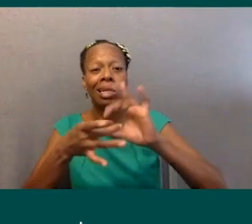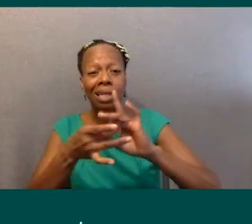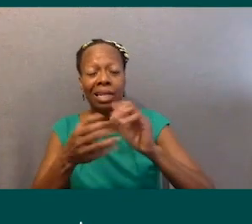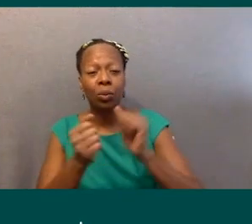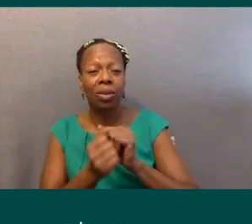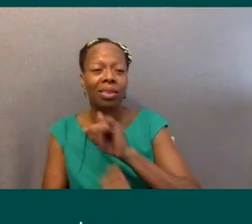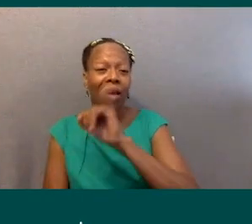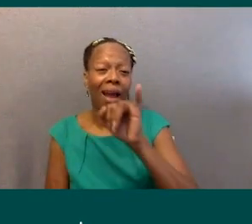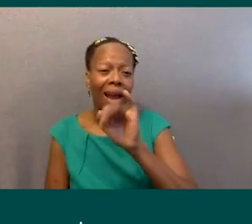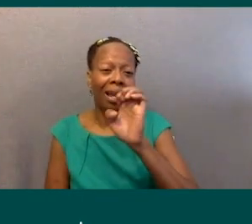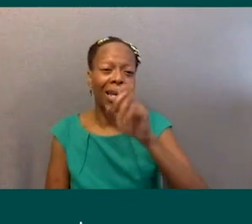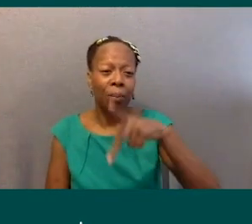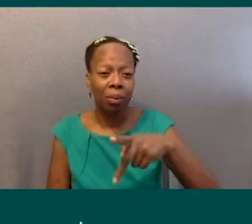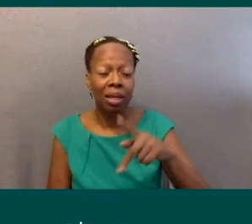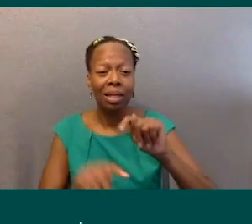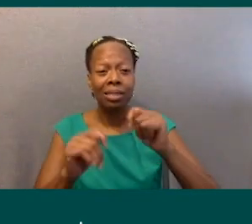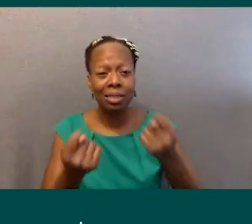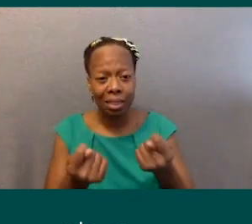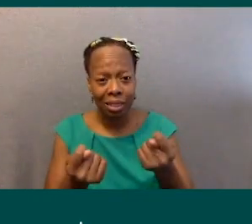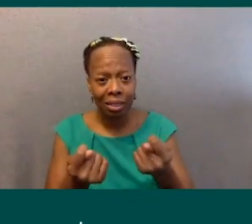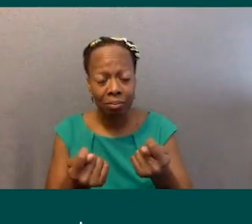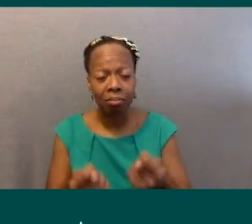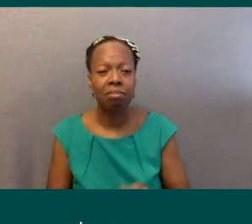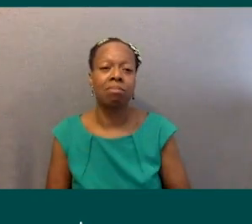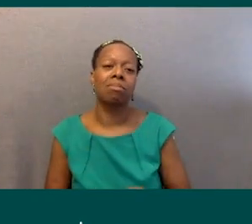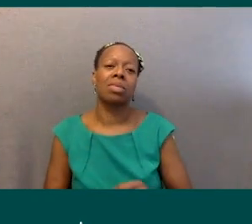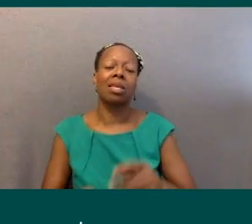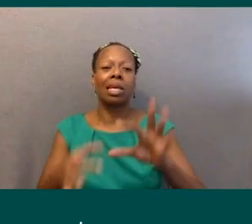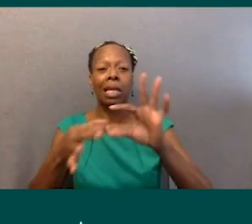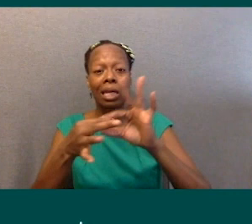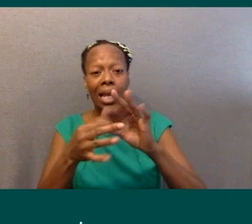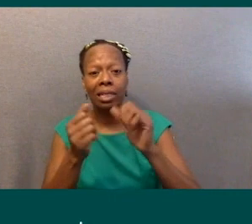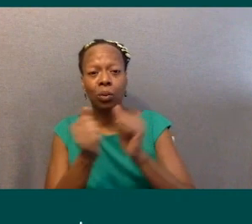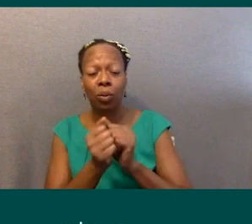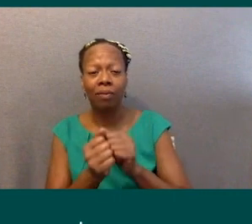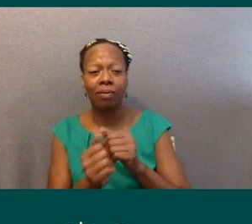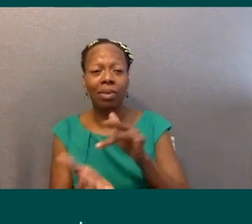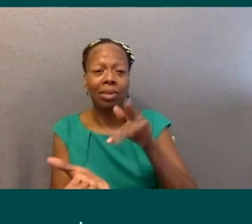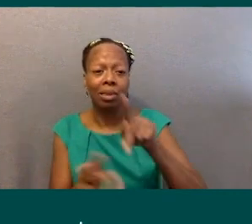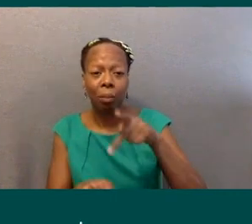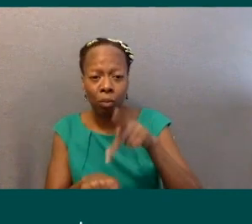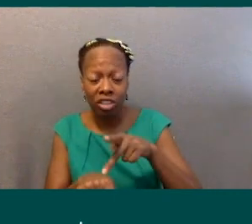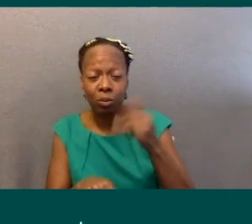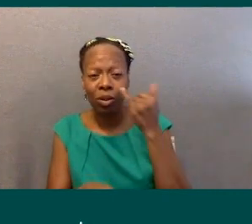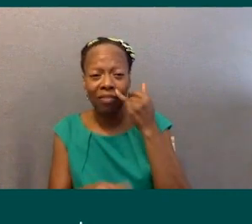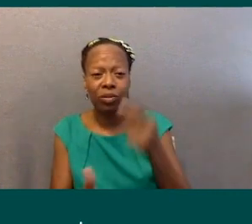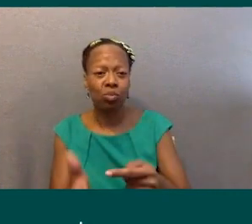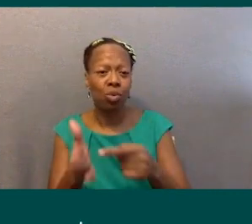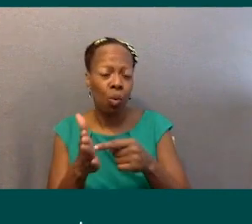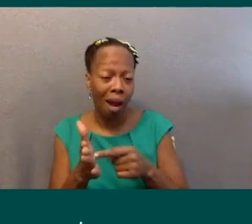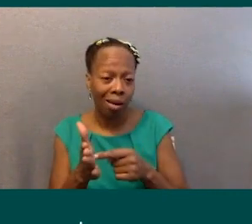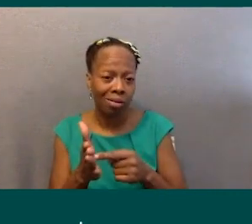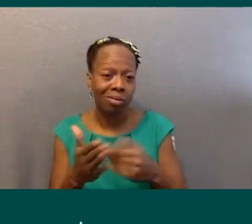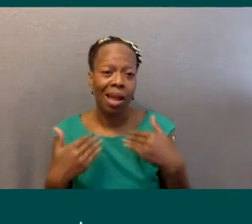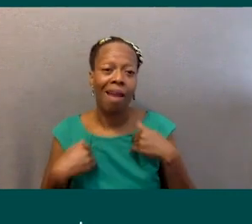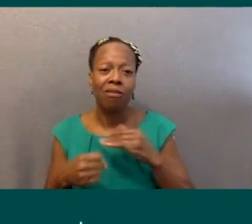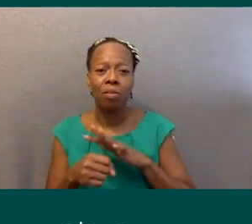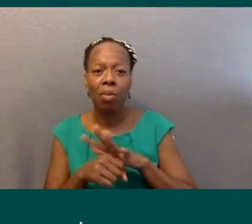connecting with the principal even if we have to, there's plenty of times that we've reached out to schools